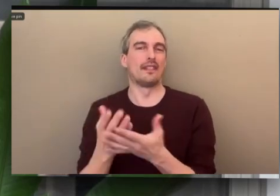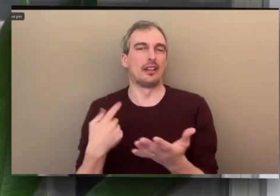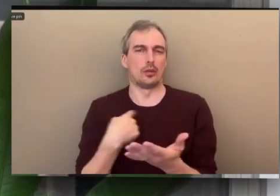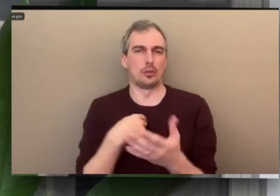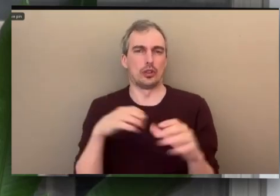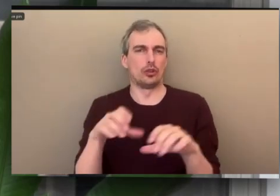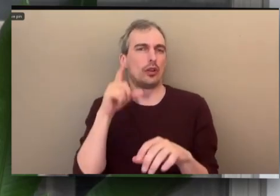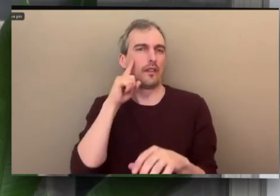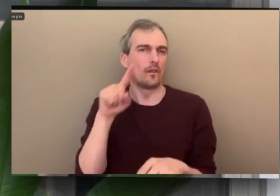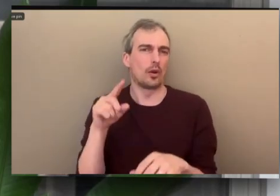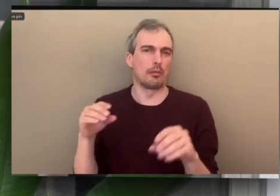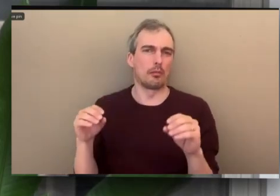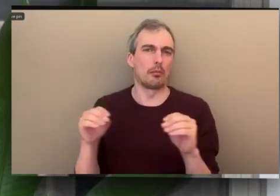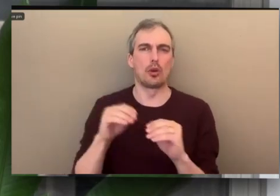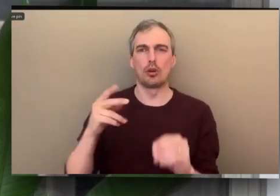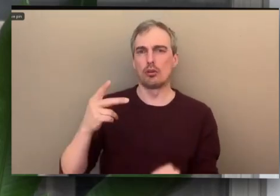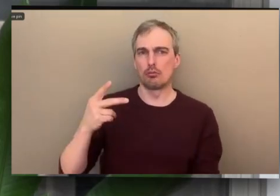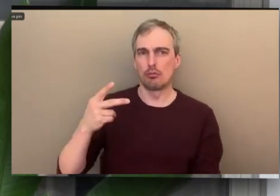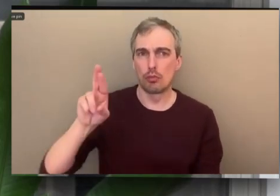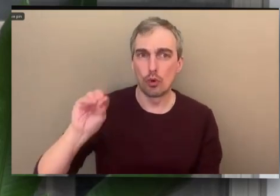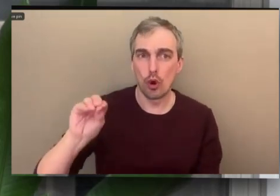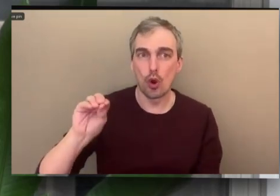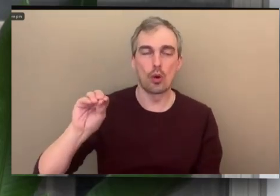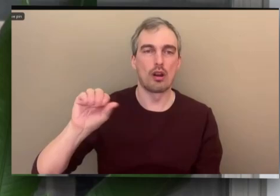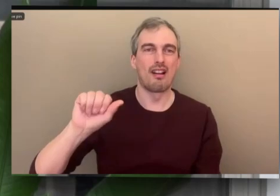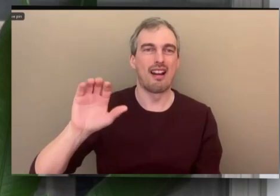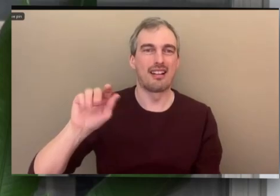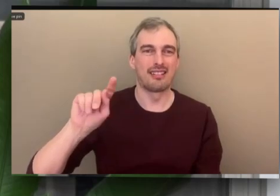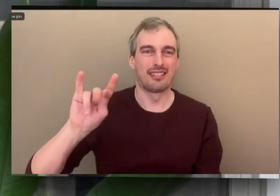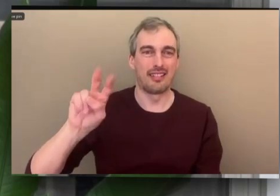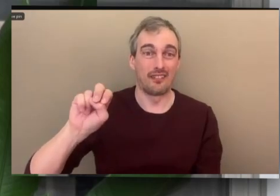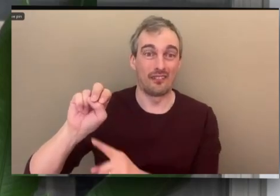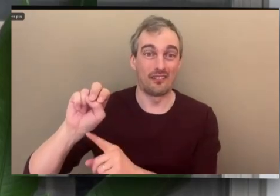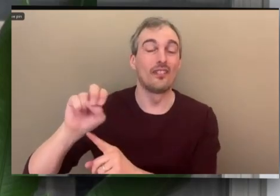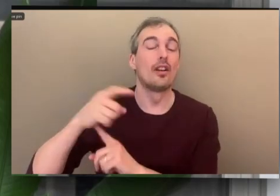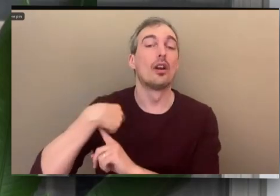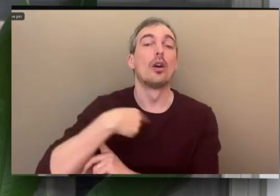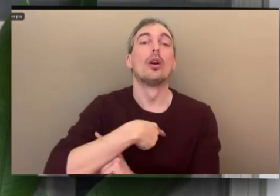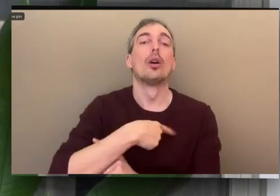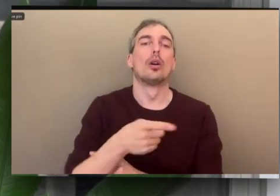involved with, we review every single user story that's in that project.